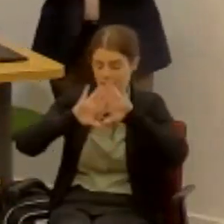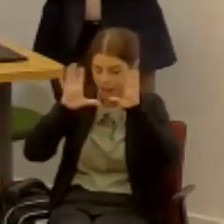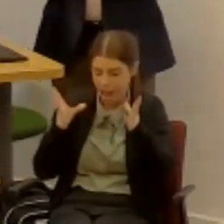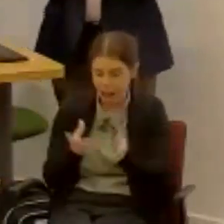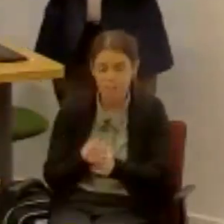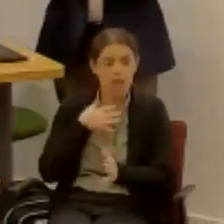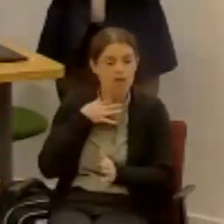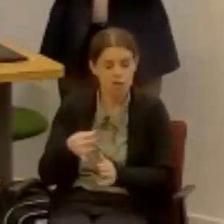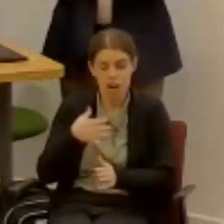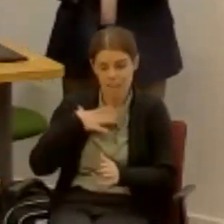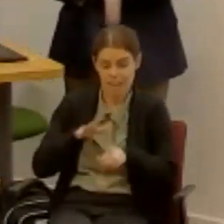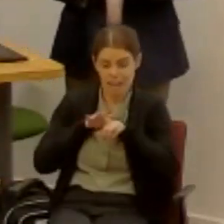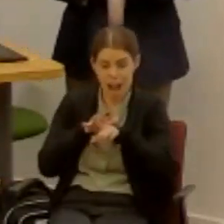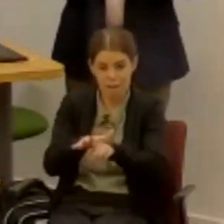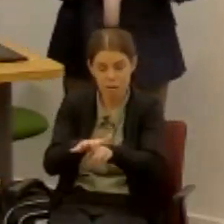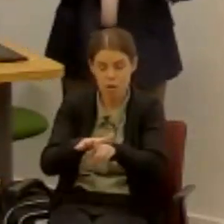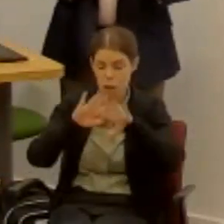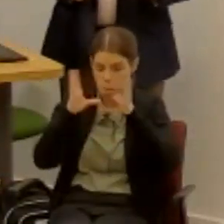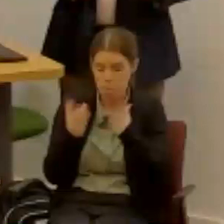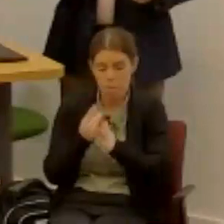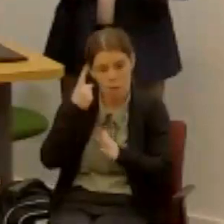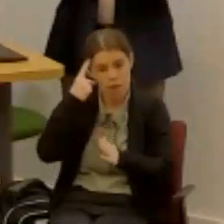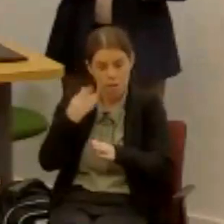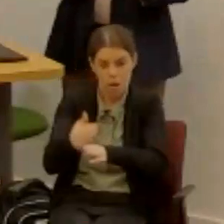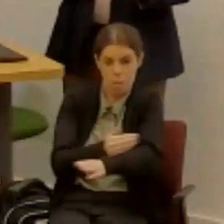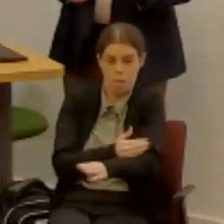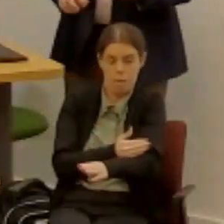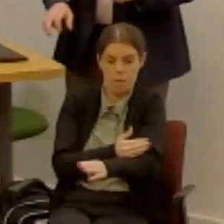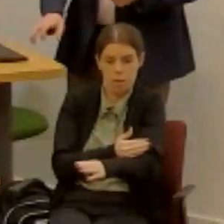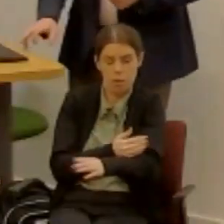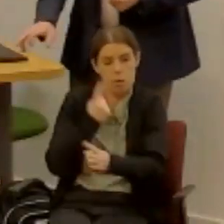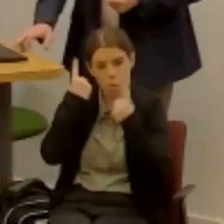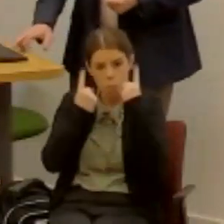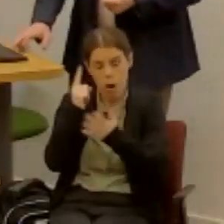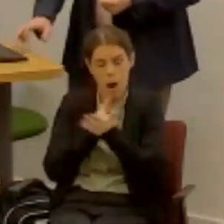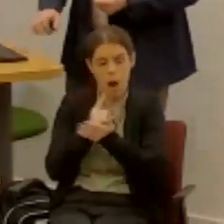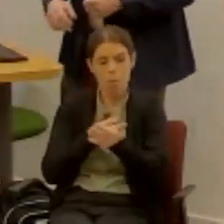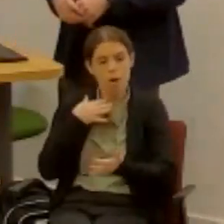You name the influence, and they want to all thought of before we're going to get too worried about the risks within the sport.